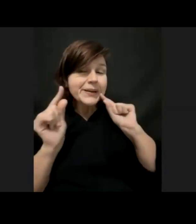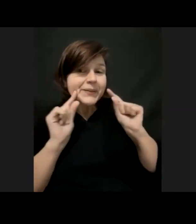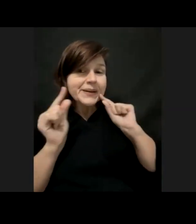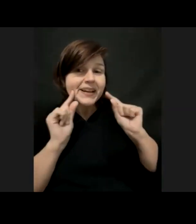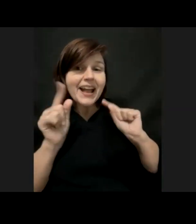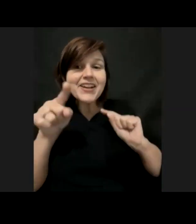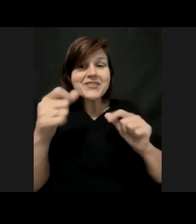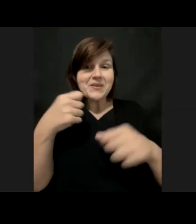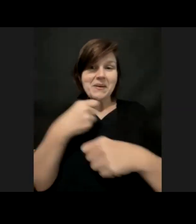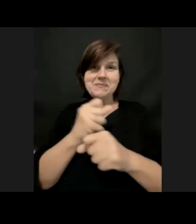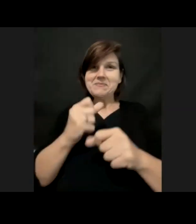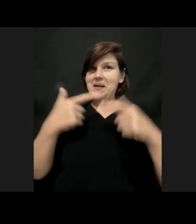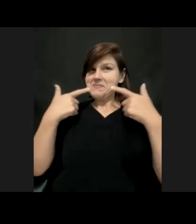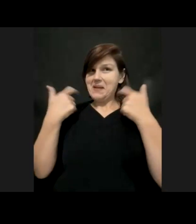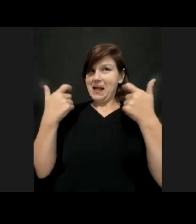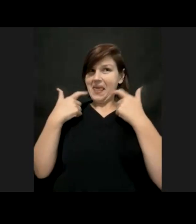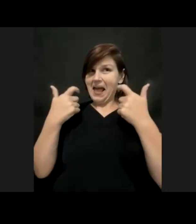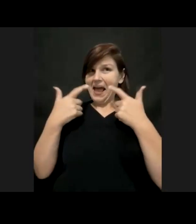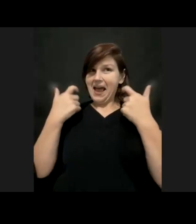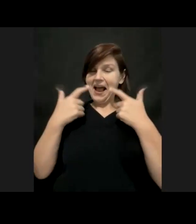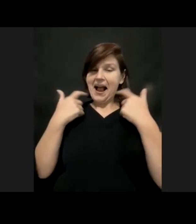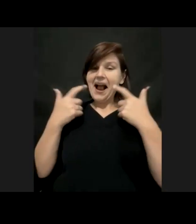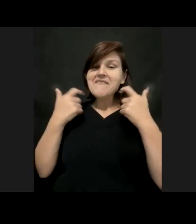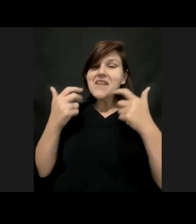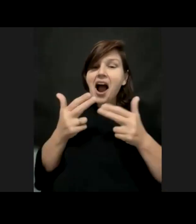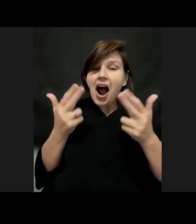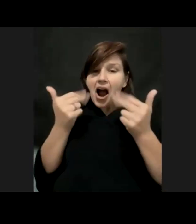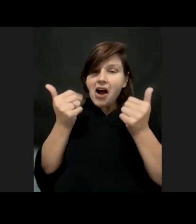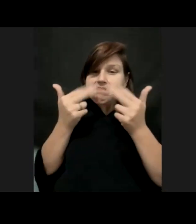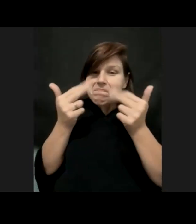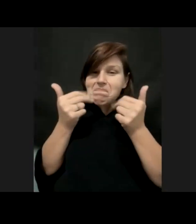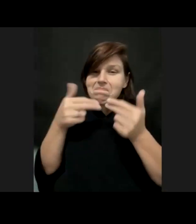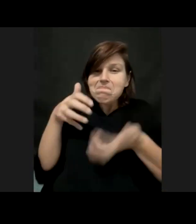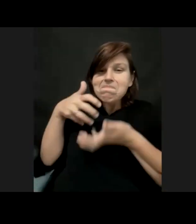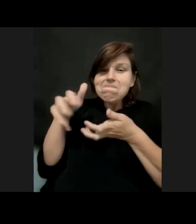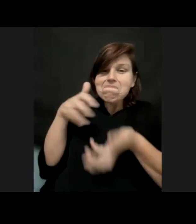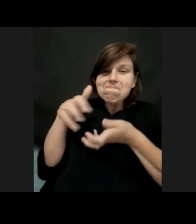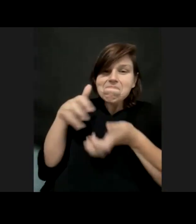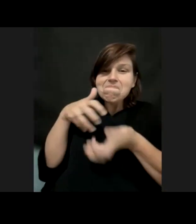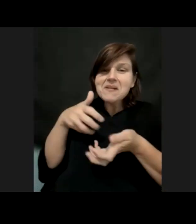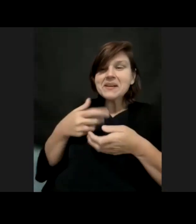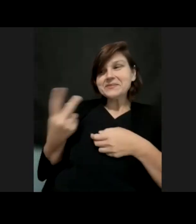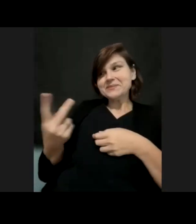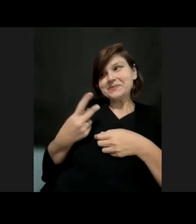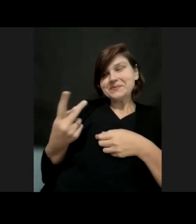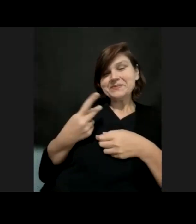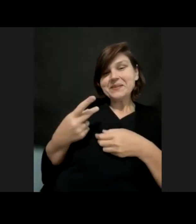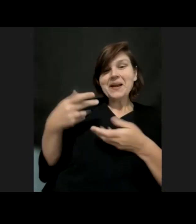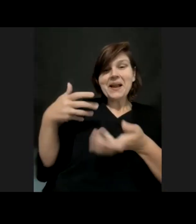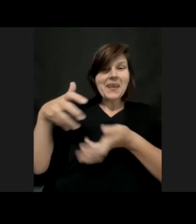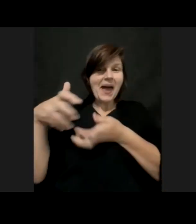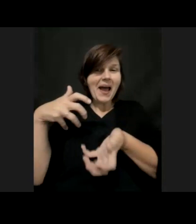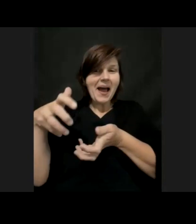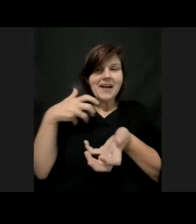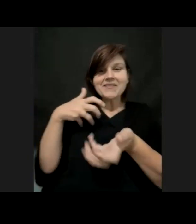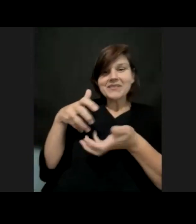I made you laugh, Marvin? I think we make each other laugh. I know, I'm funny, though, Gwynnie Gwyn Gwyn.